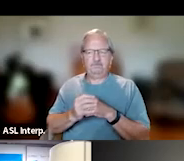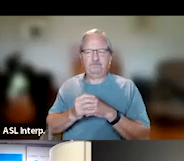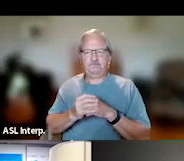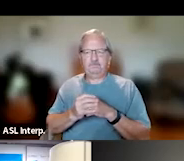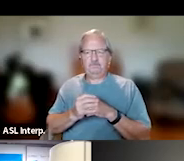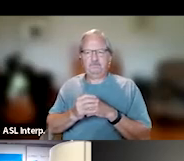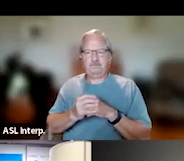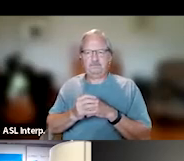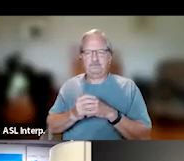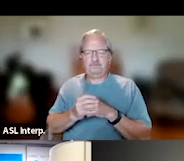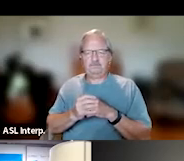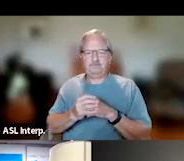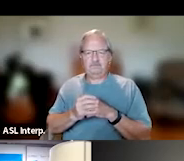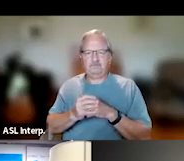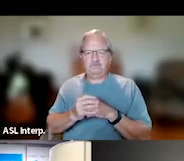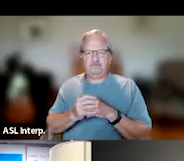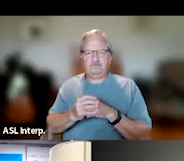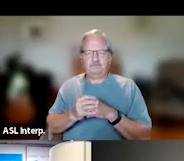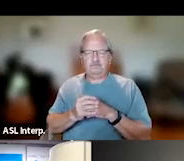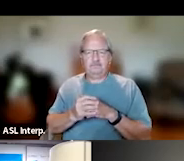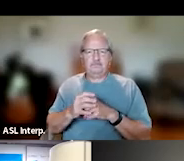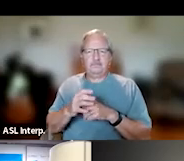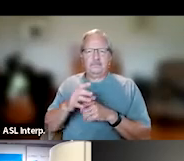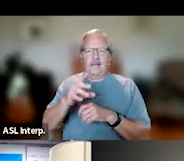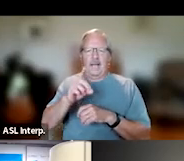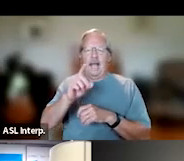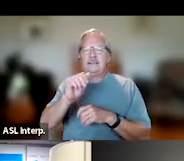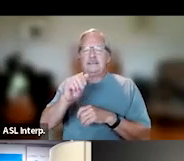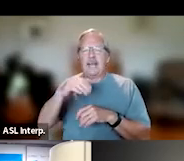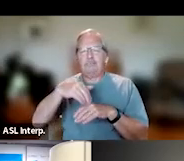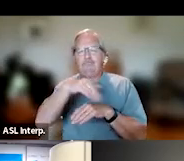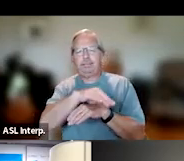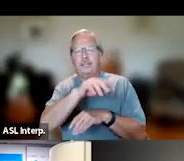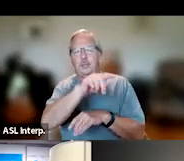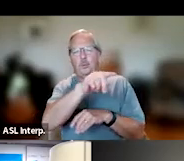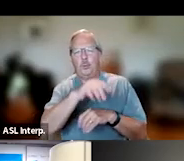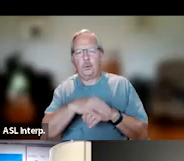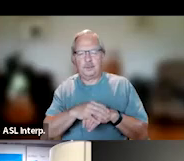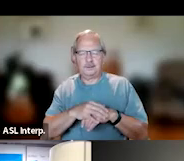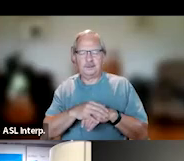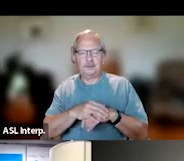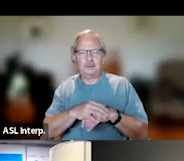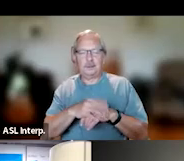Thanks. Daz, I'm gonna send this next one to you. So kind of a two-part question.